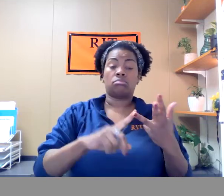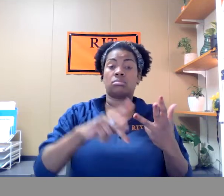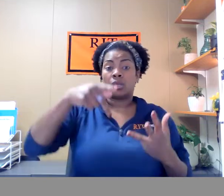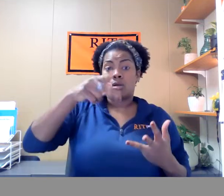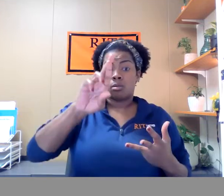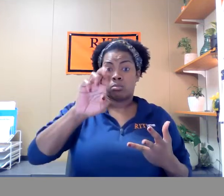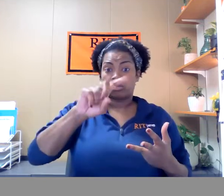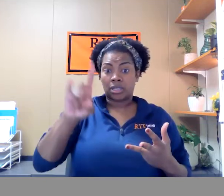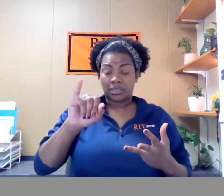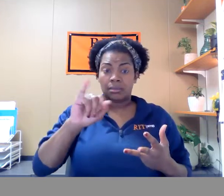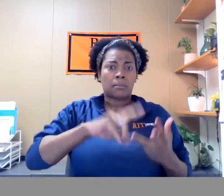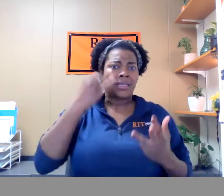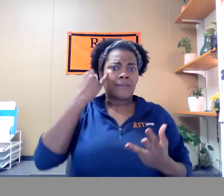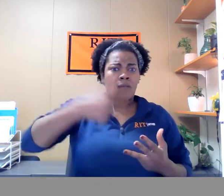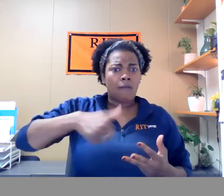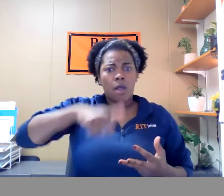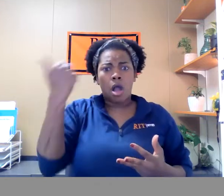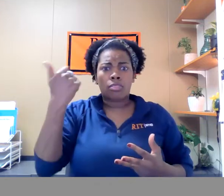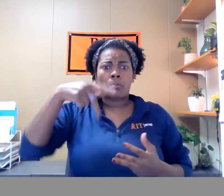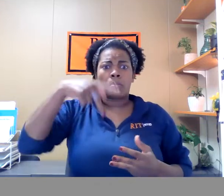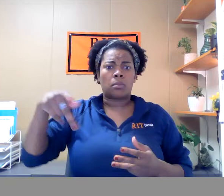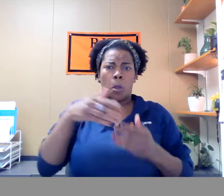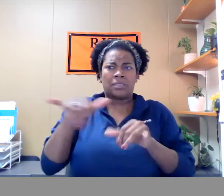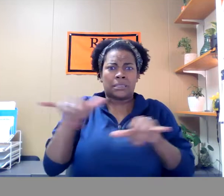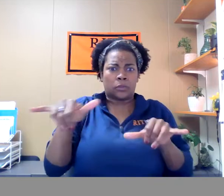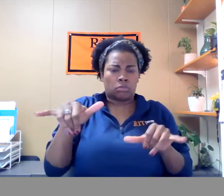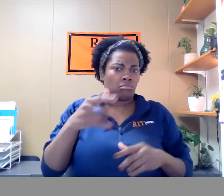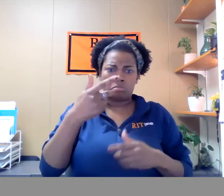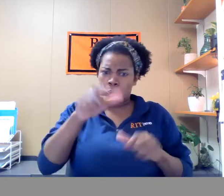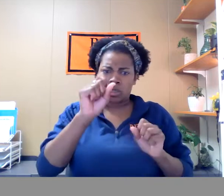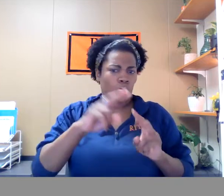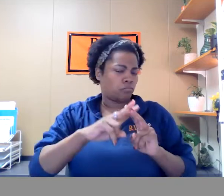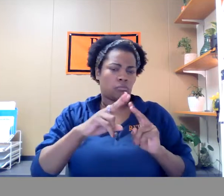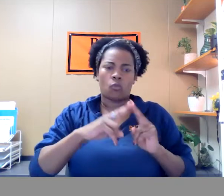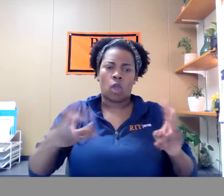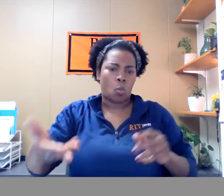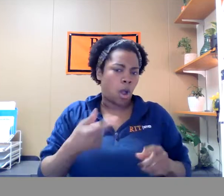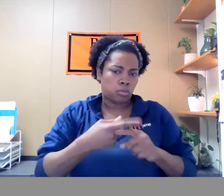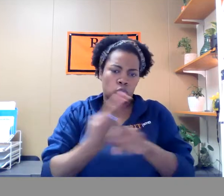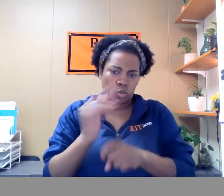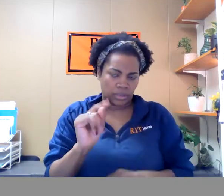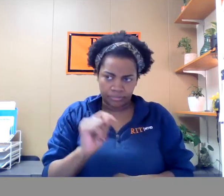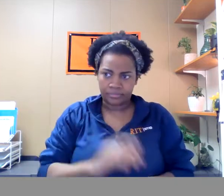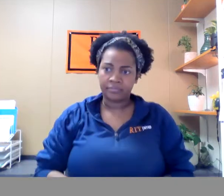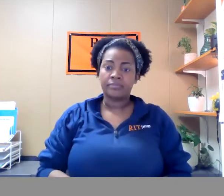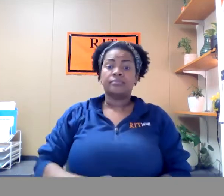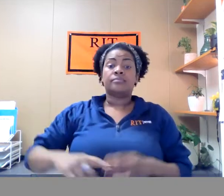or even Prezi are four options that are perfectly fine, as well as anything else that you are using for software.